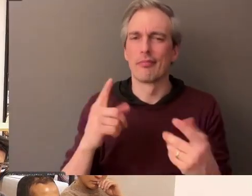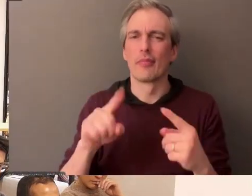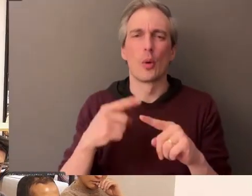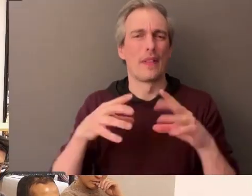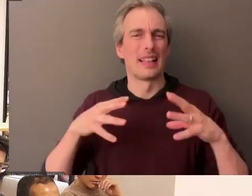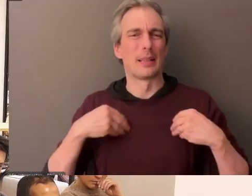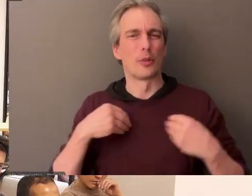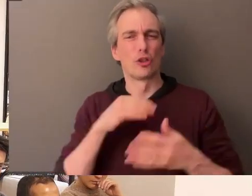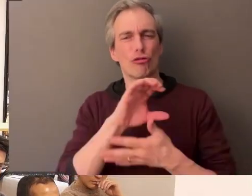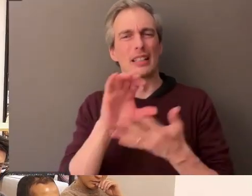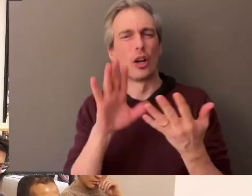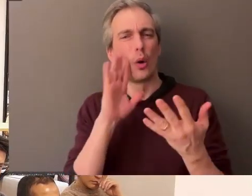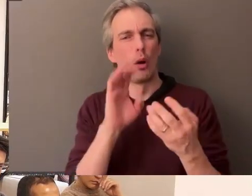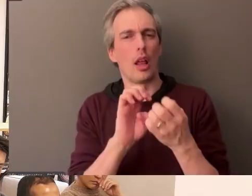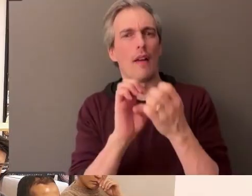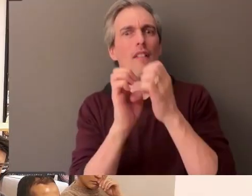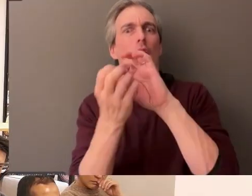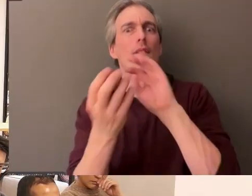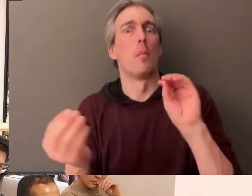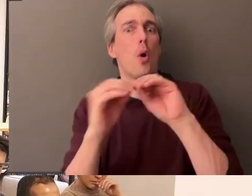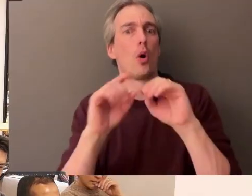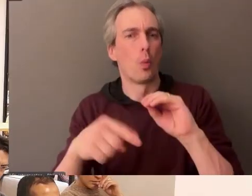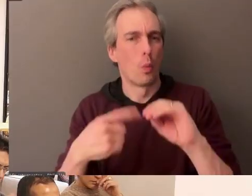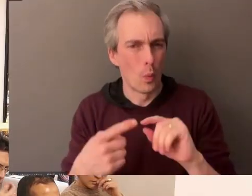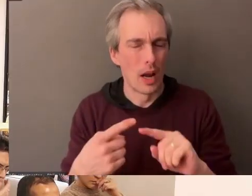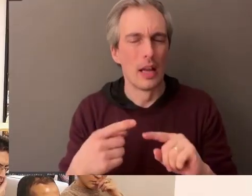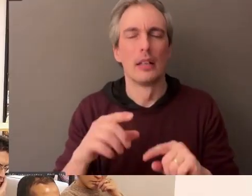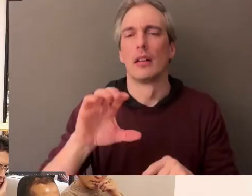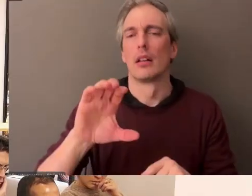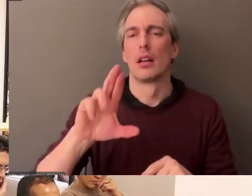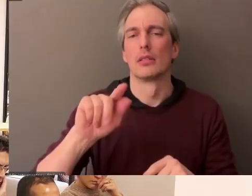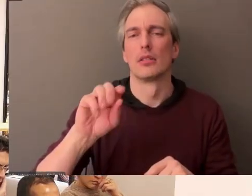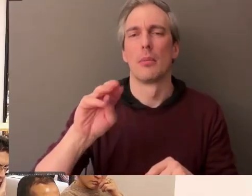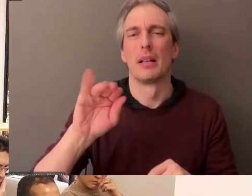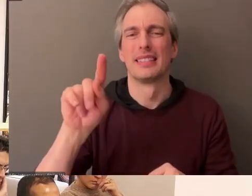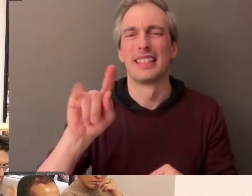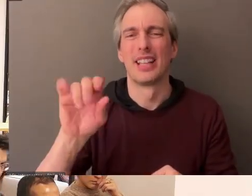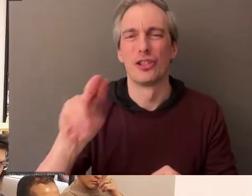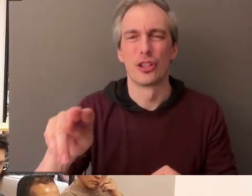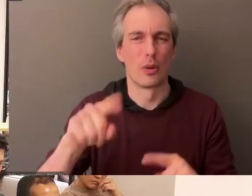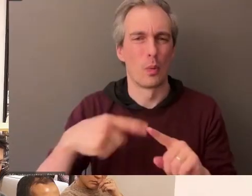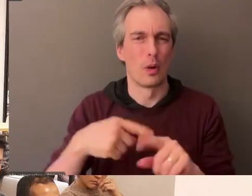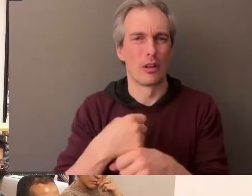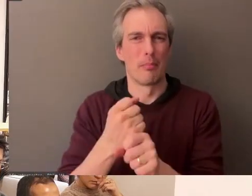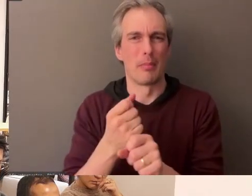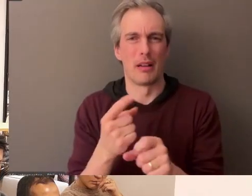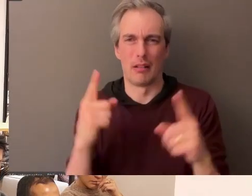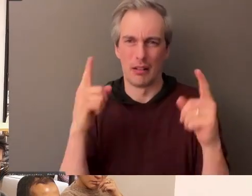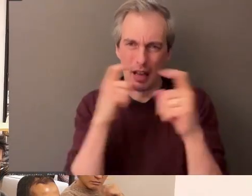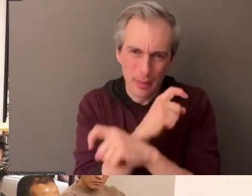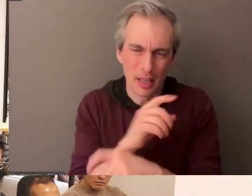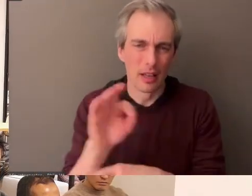you made in a really complex flow, to see... Oh, we want to add something. Extra functionality. Based on the existing component.